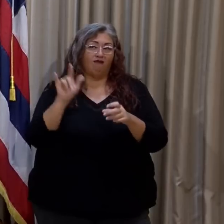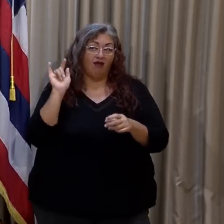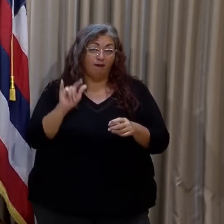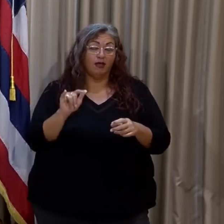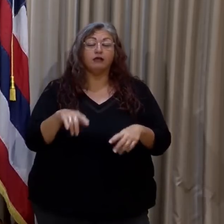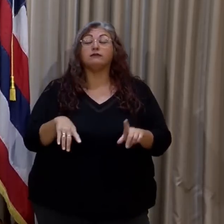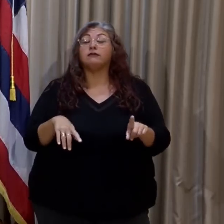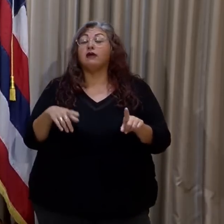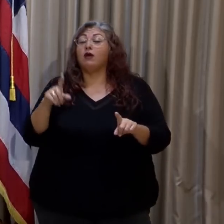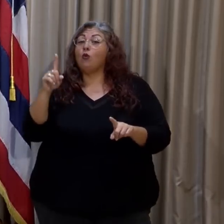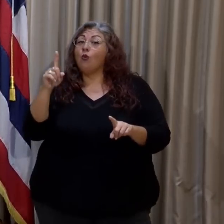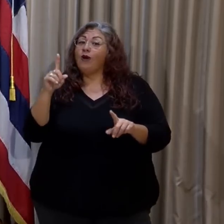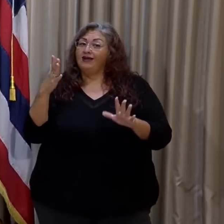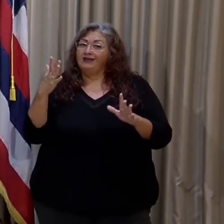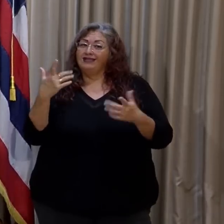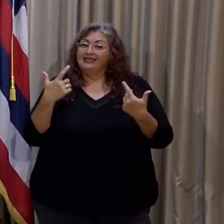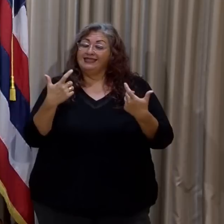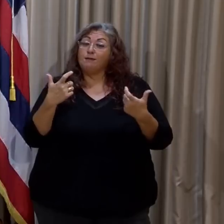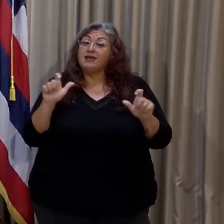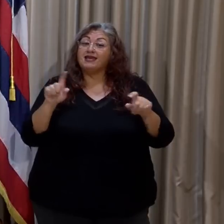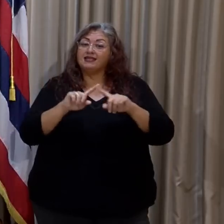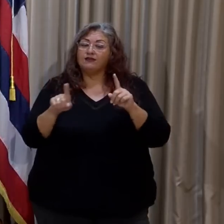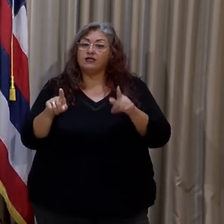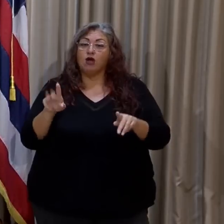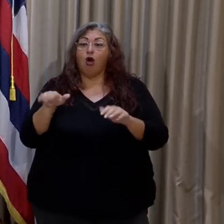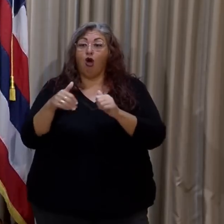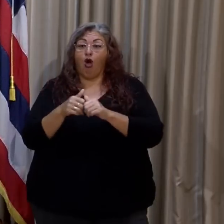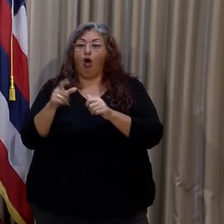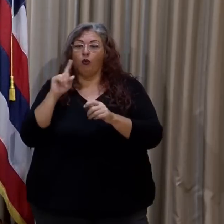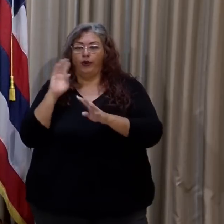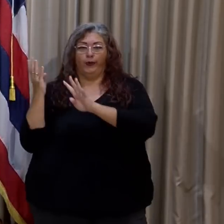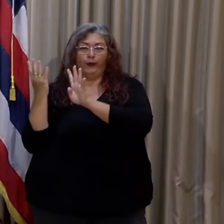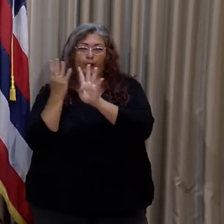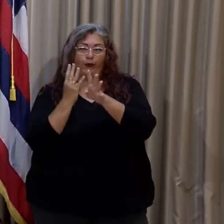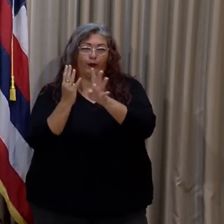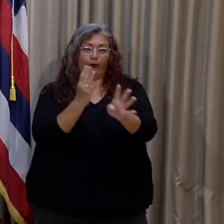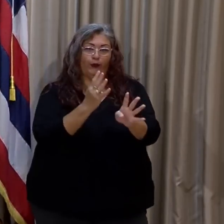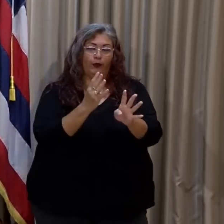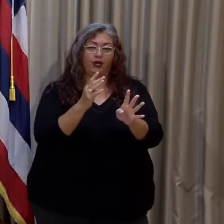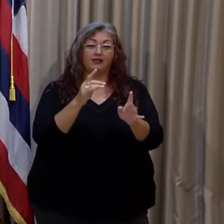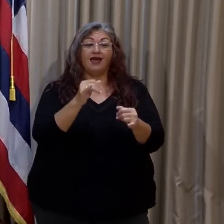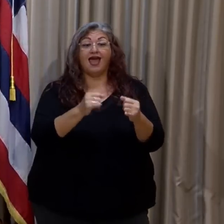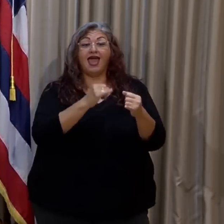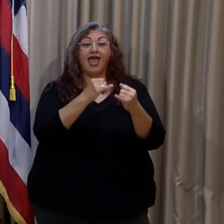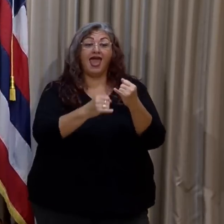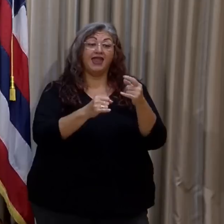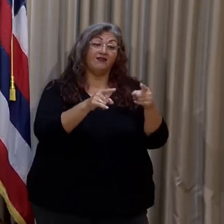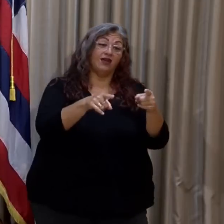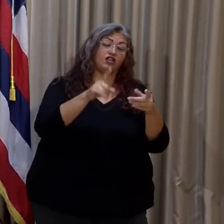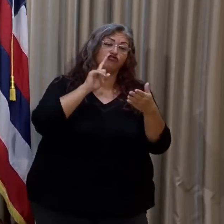THE TEMPERATURE TAKEN BY MEMBERS OF THE HAWAIIAN NATIONAL GUARD AS THEY EXIT THE PLANE. ONE DIFFERENCE IS, THE